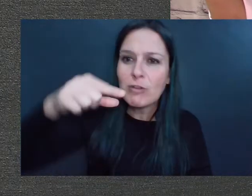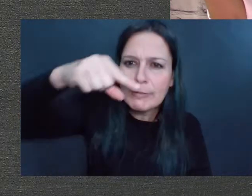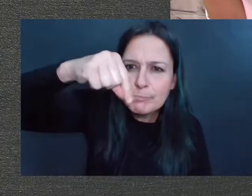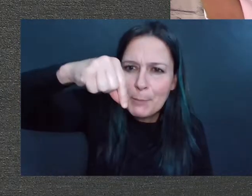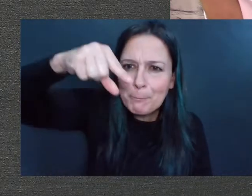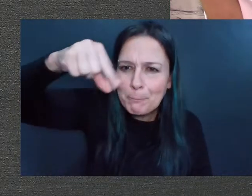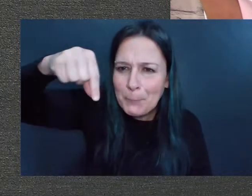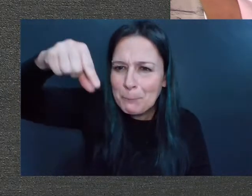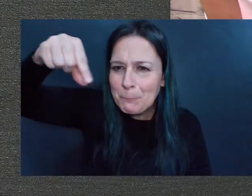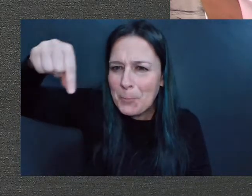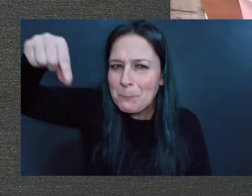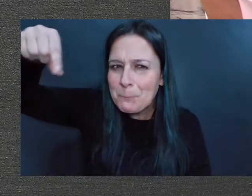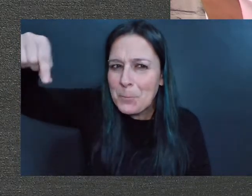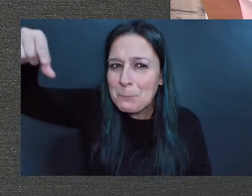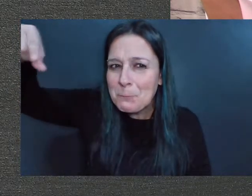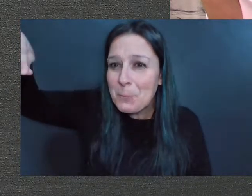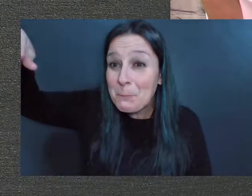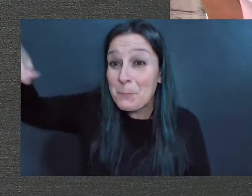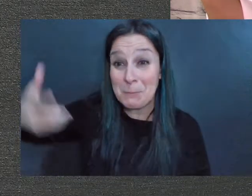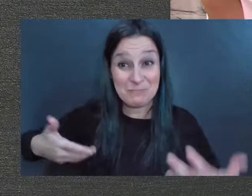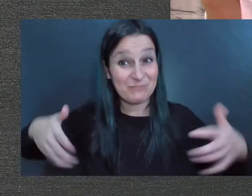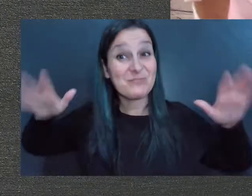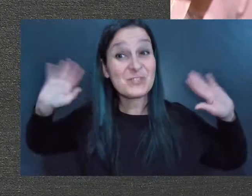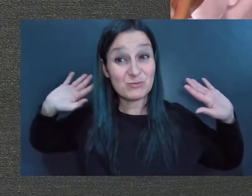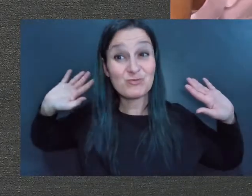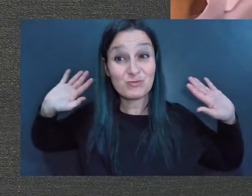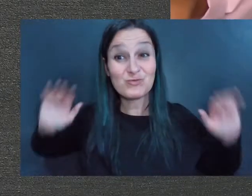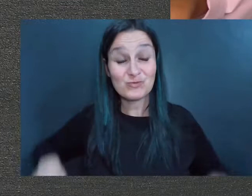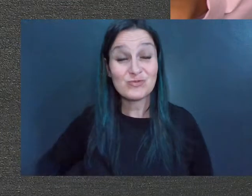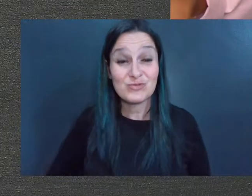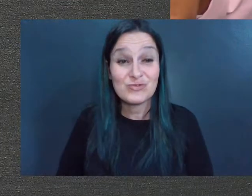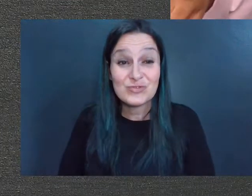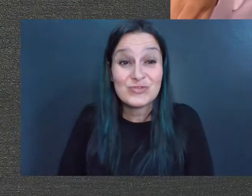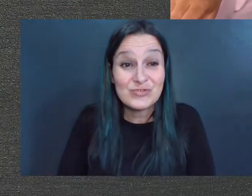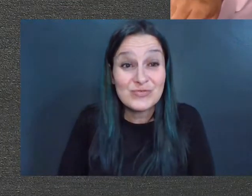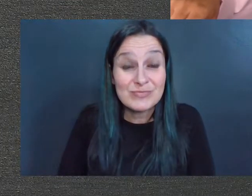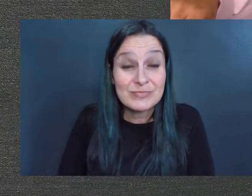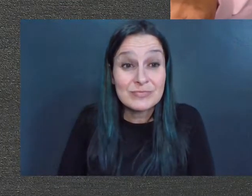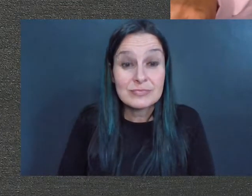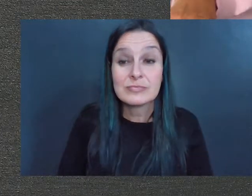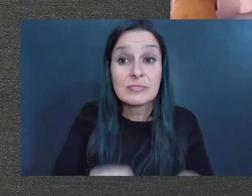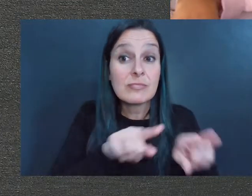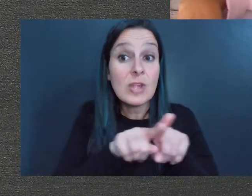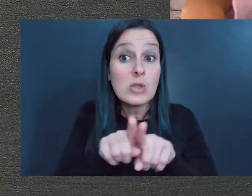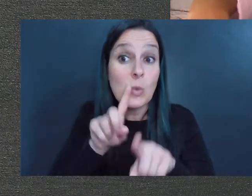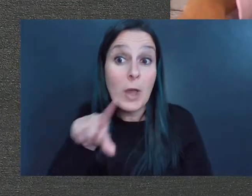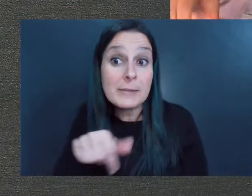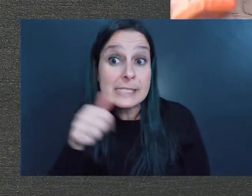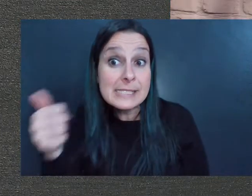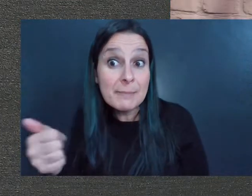in my little test tubes here. And I also put something out in the test tubes.